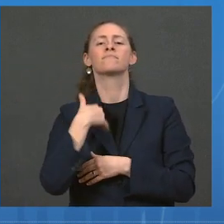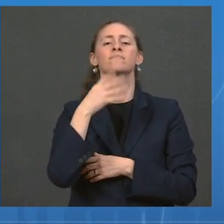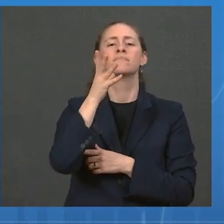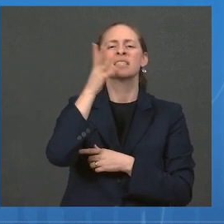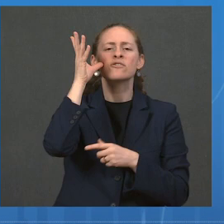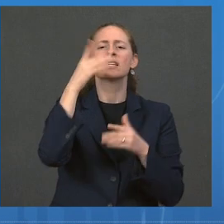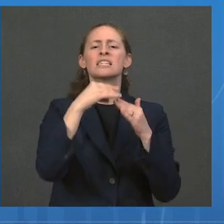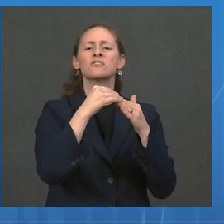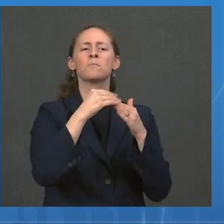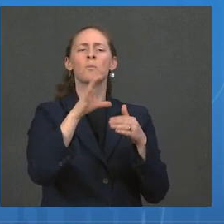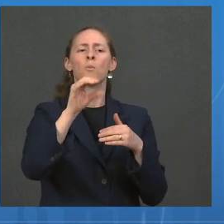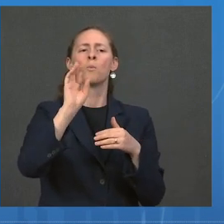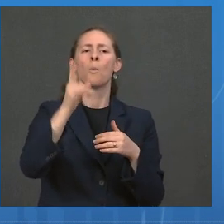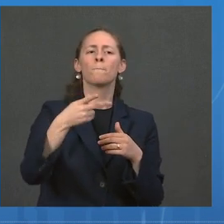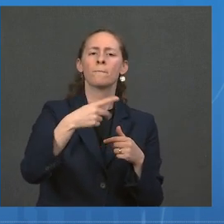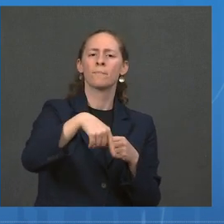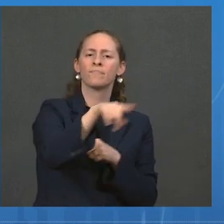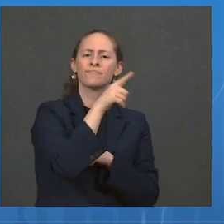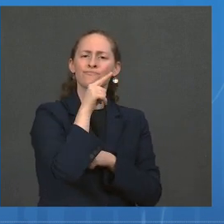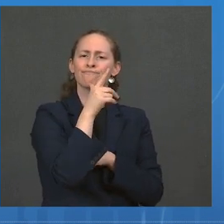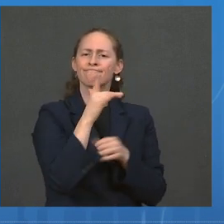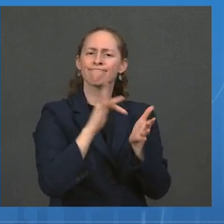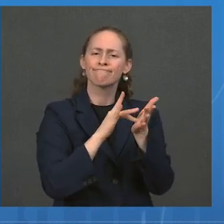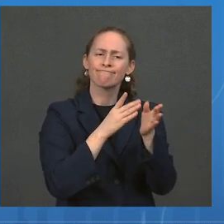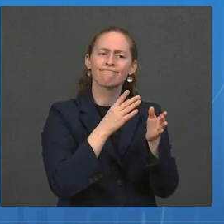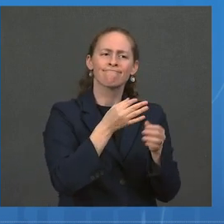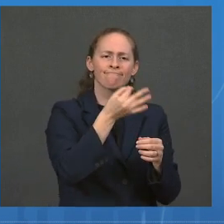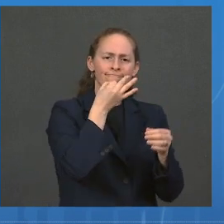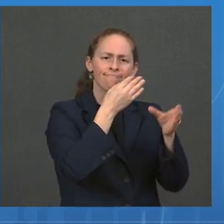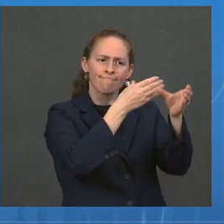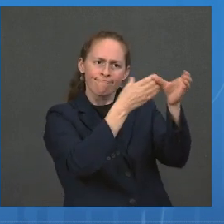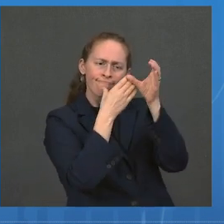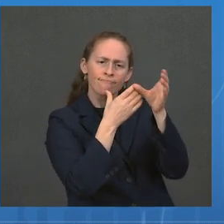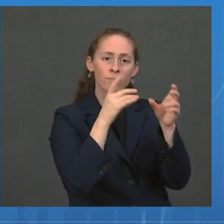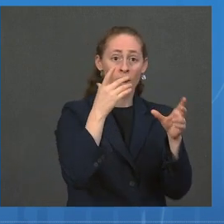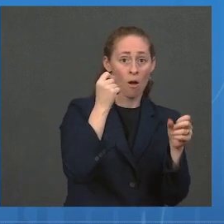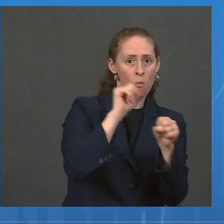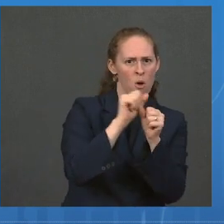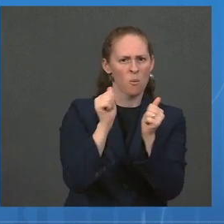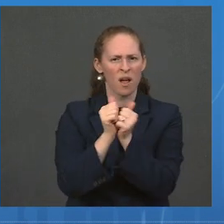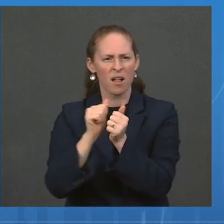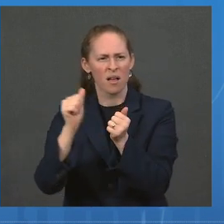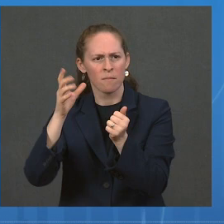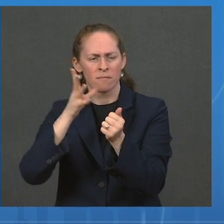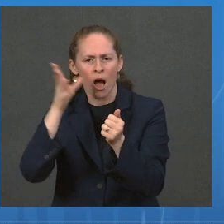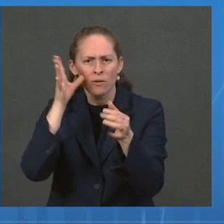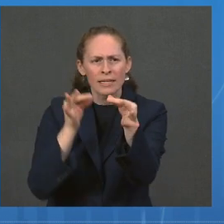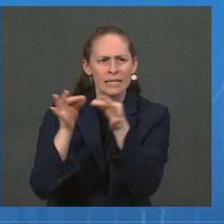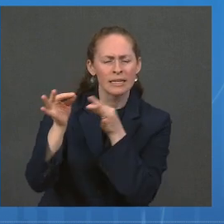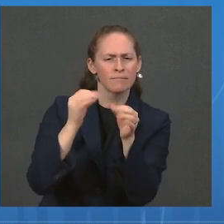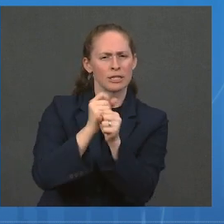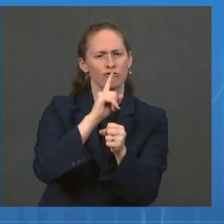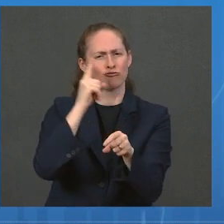trusted parents, and outside stakeholders who will amplify accurate information online and in media appearances.